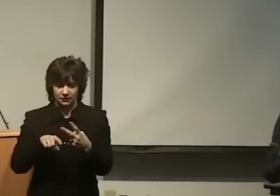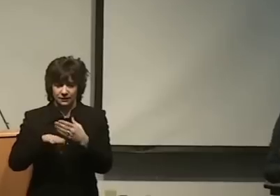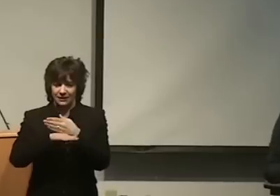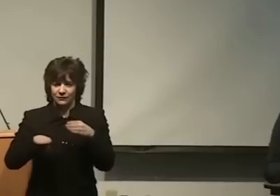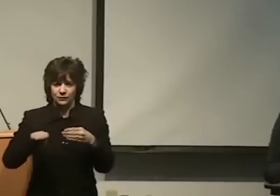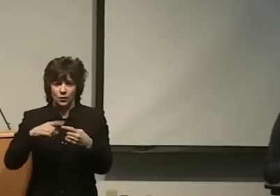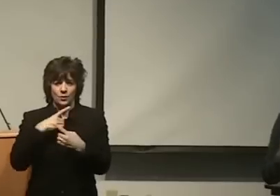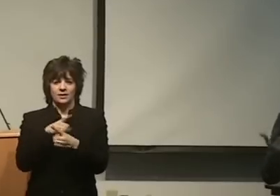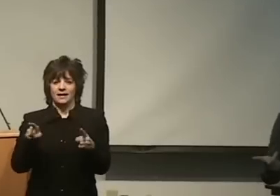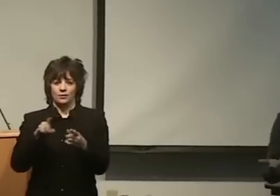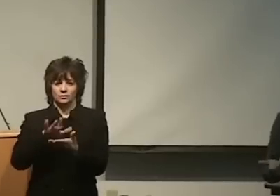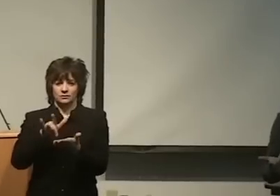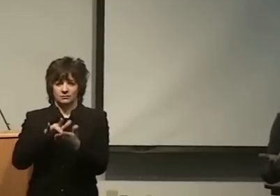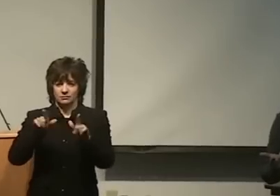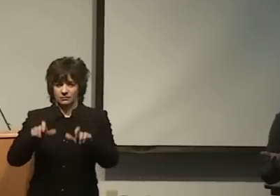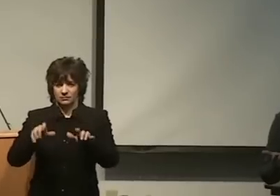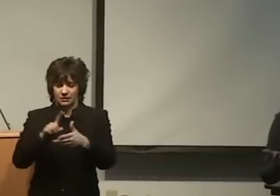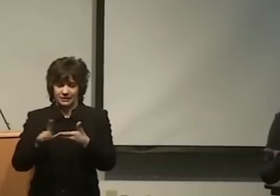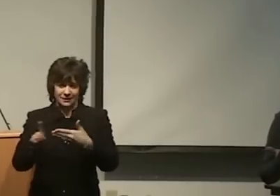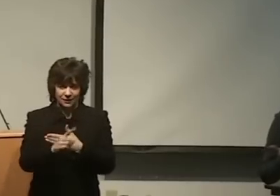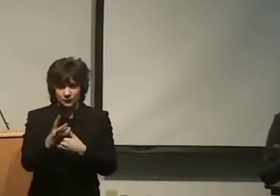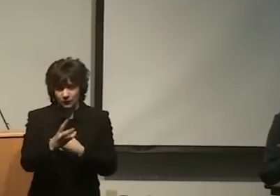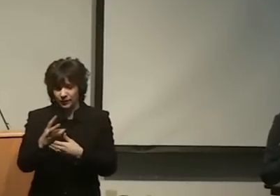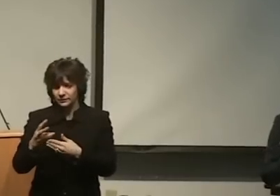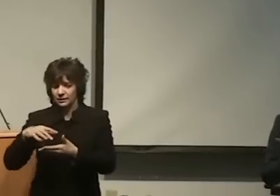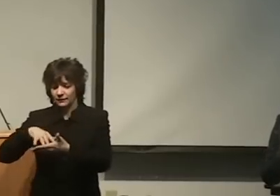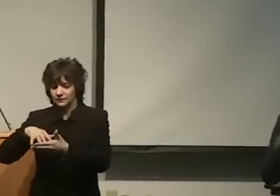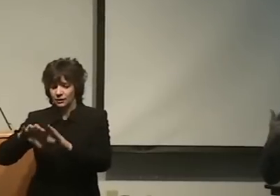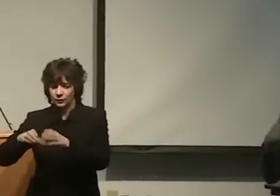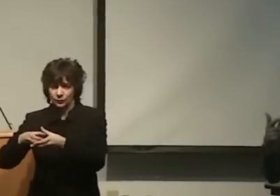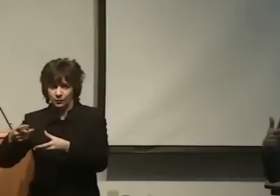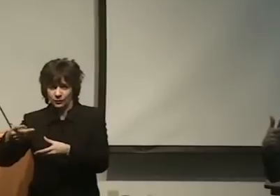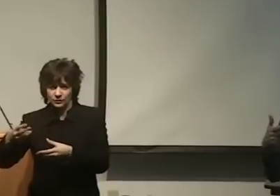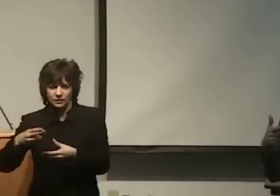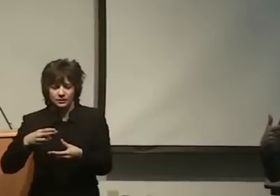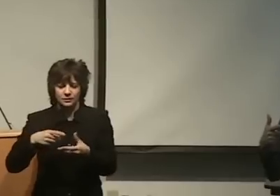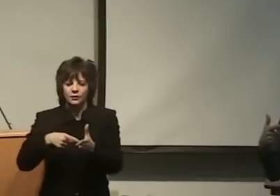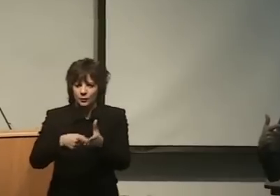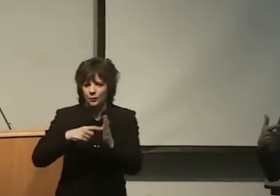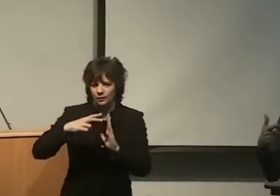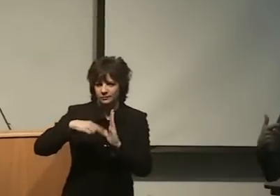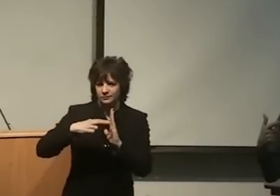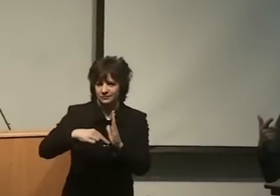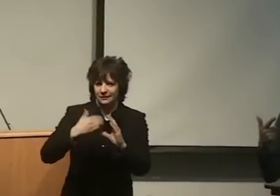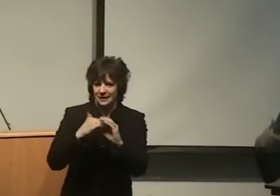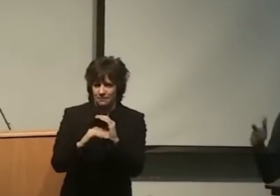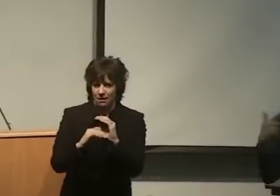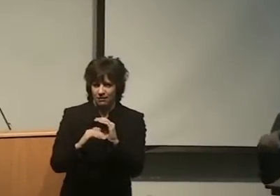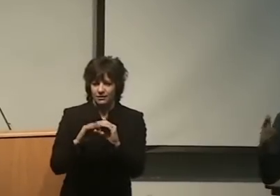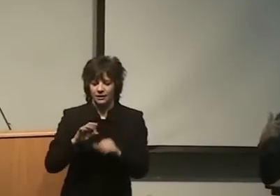or the study group is next Thursday, your students will have to check their email. So if you establish from the very first day